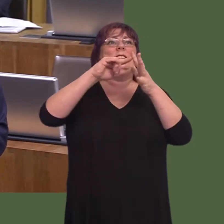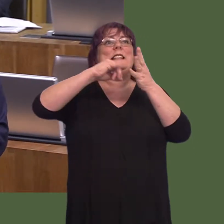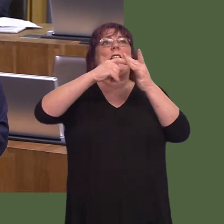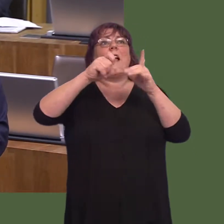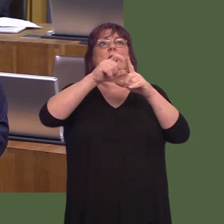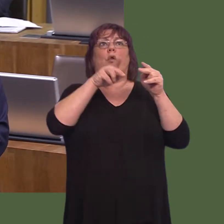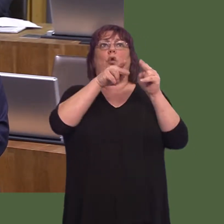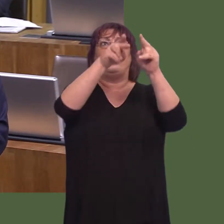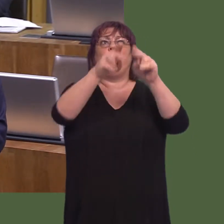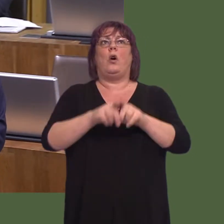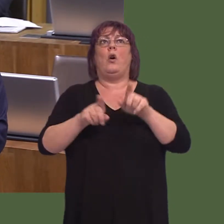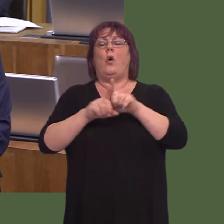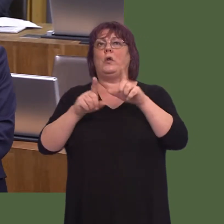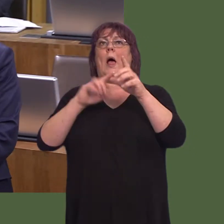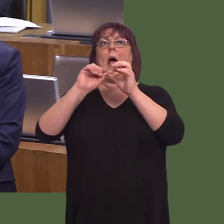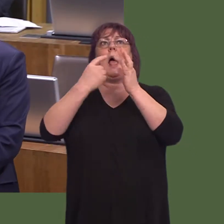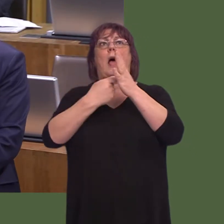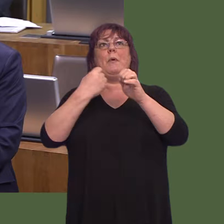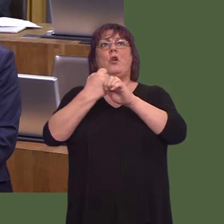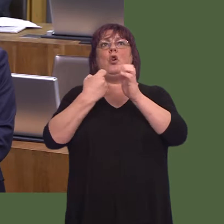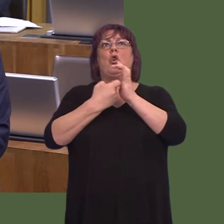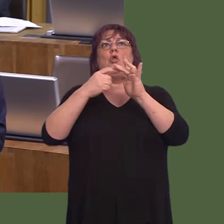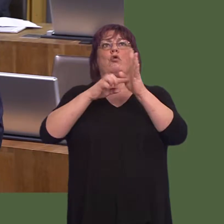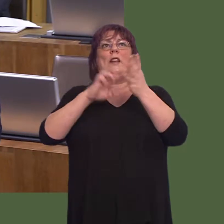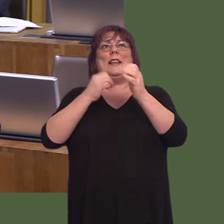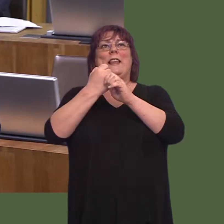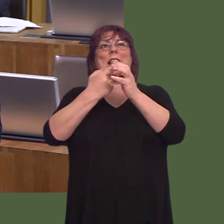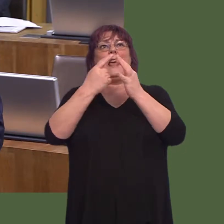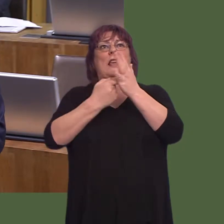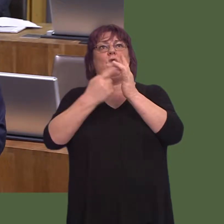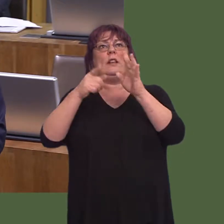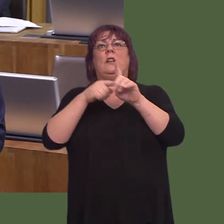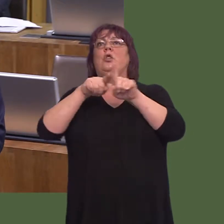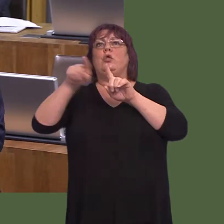In addition, the Abergwyngregyn to Tai'r Meibion advanced drainage scheme was completed over